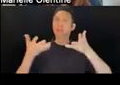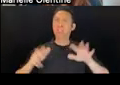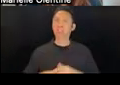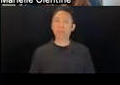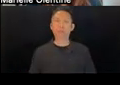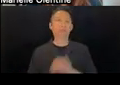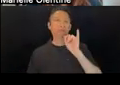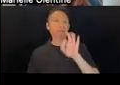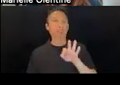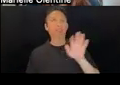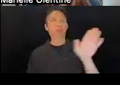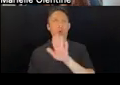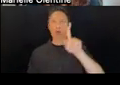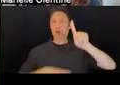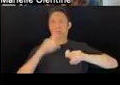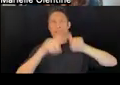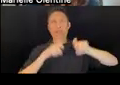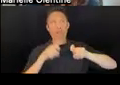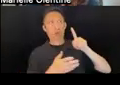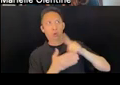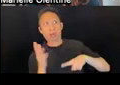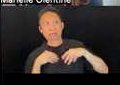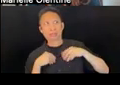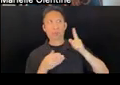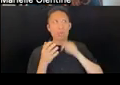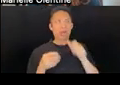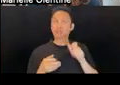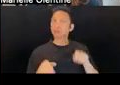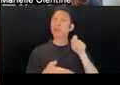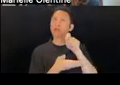that's okay to send to a fes festival. I would say every single film that gets accepted by, for example,